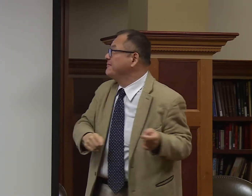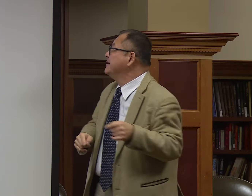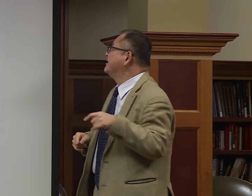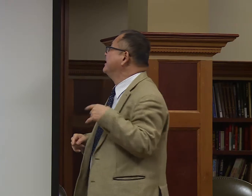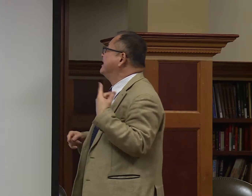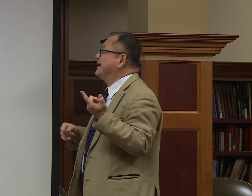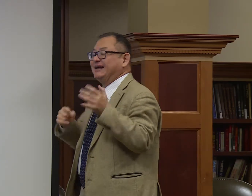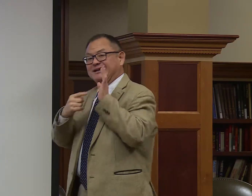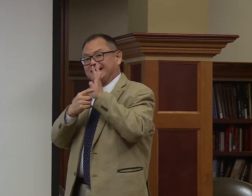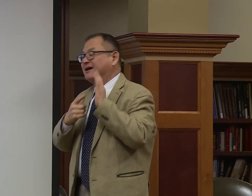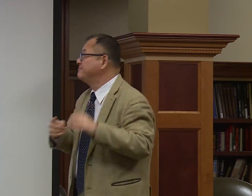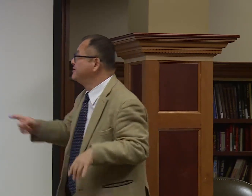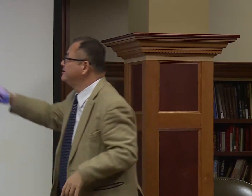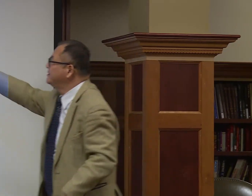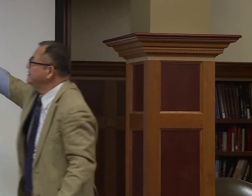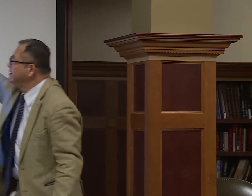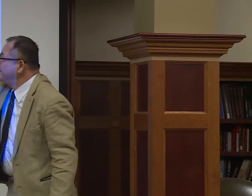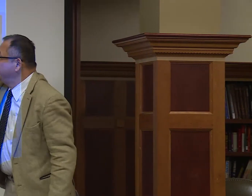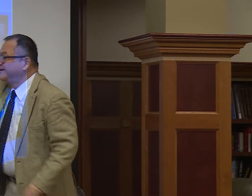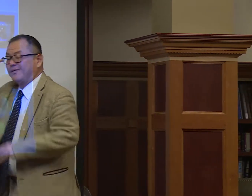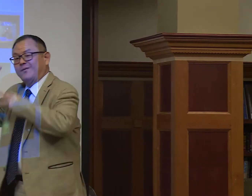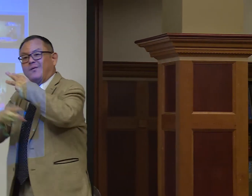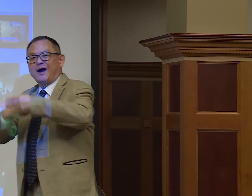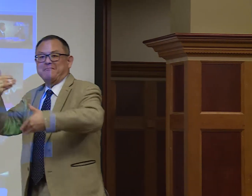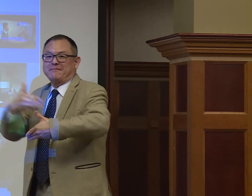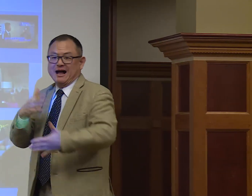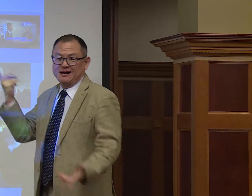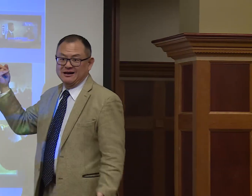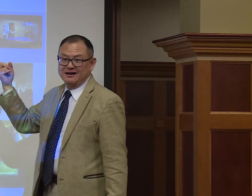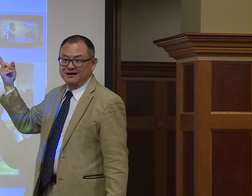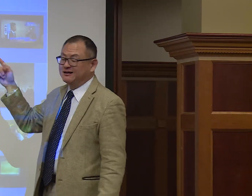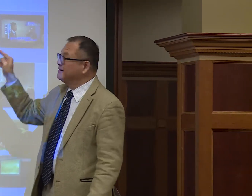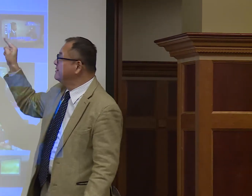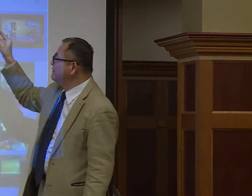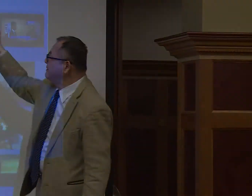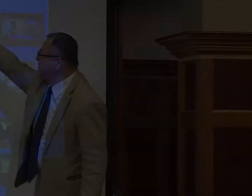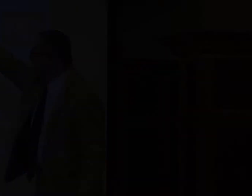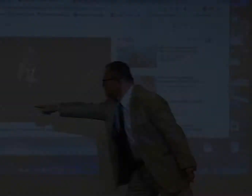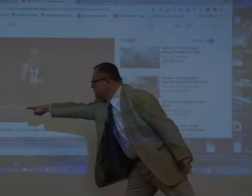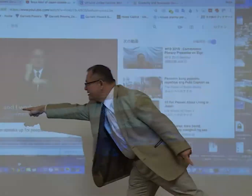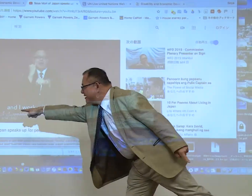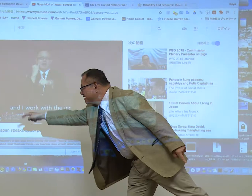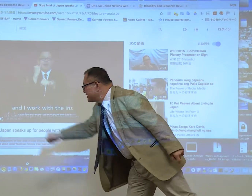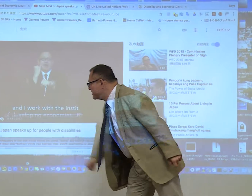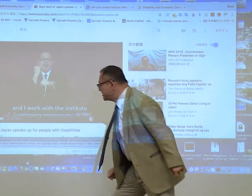The World Bank invited me to present for them.